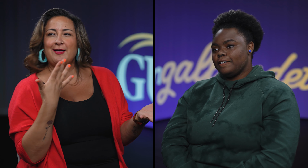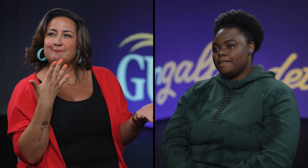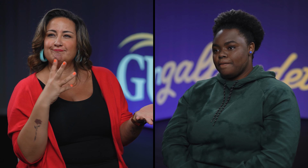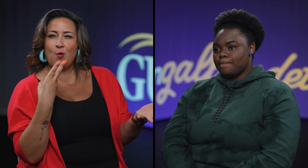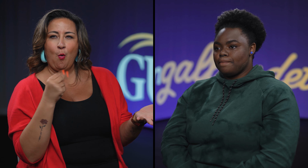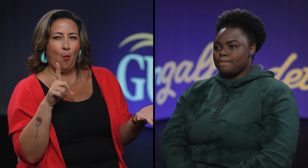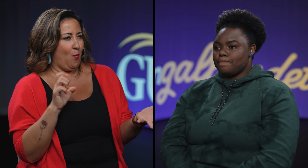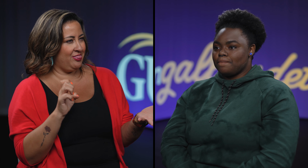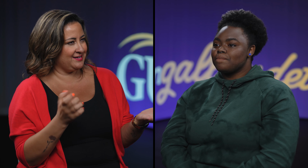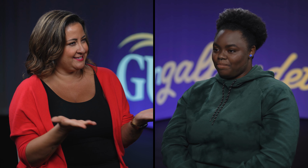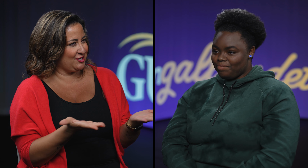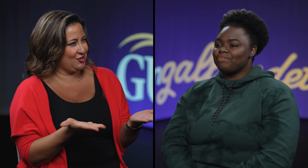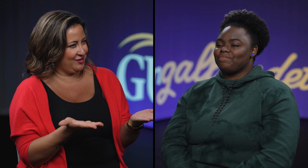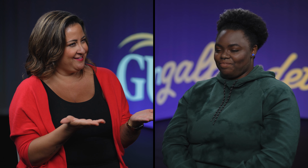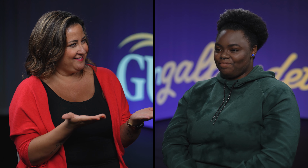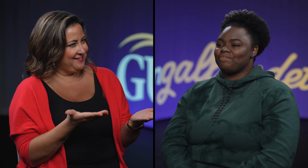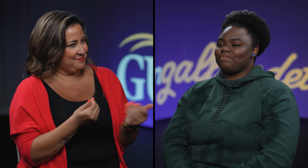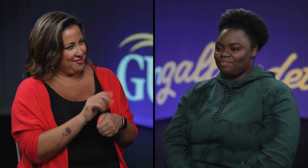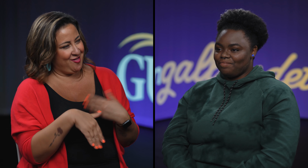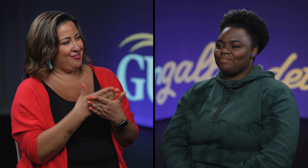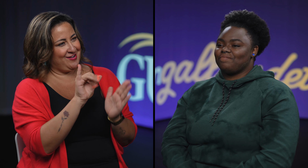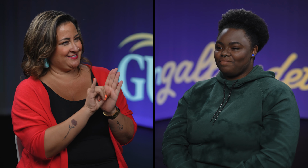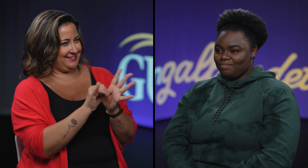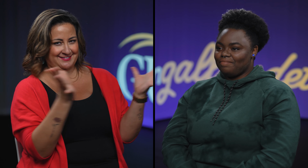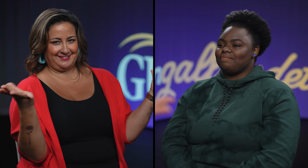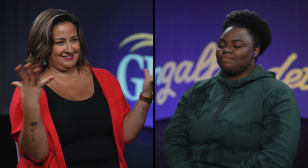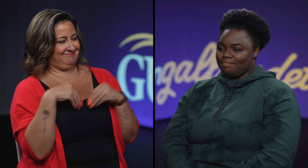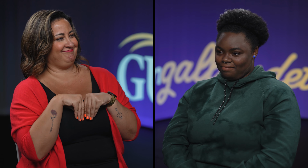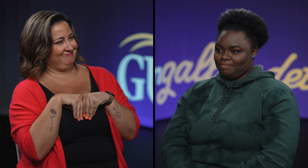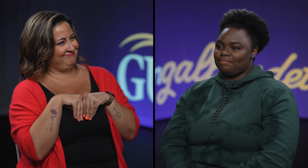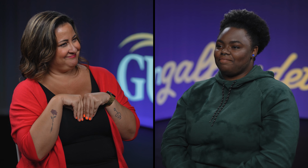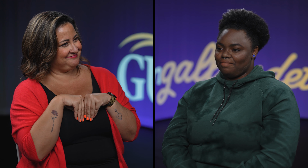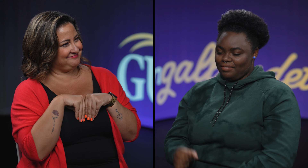This helps you feel whole with all your identities.